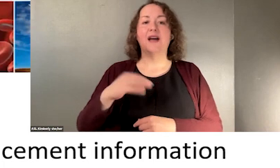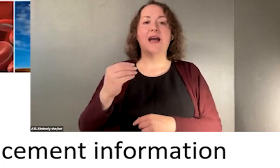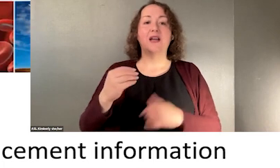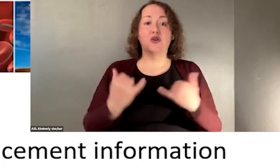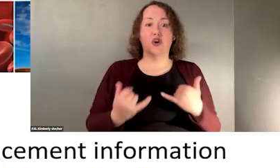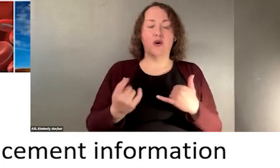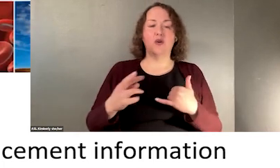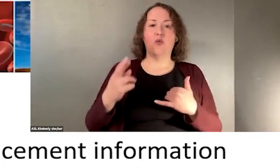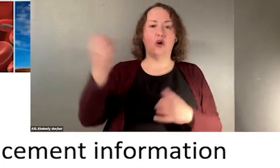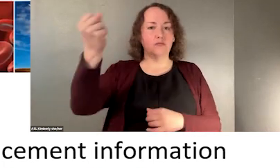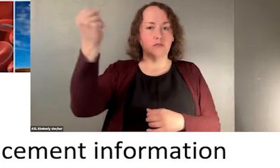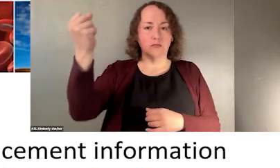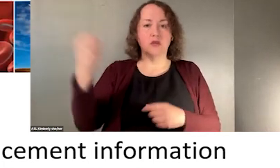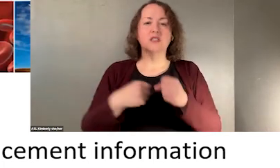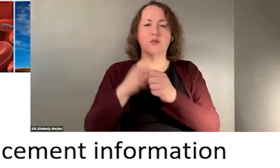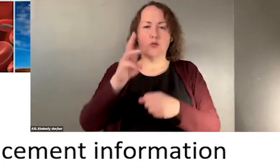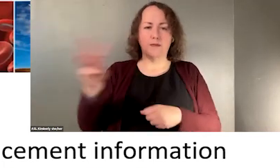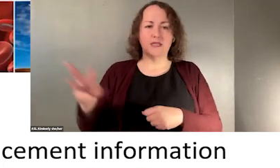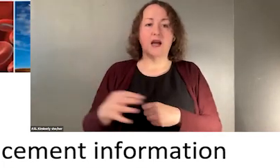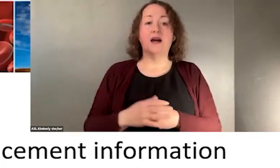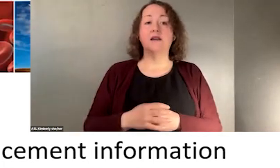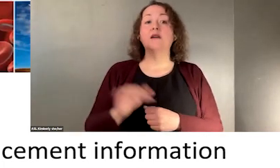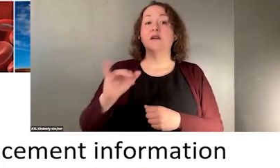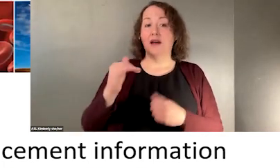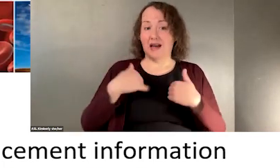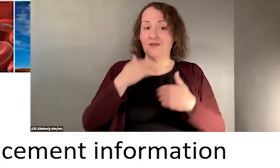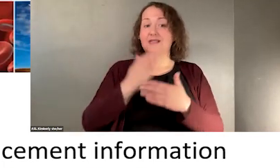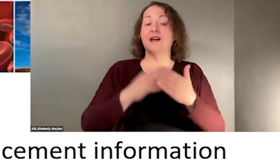And we do have some Research.gov account management pages available for you.